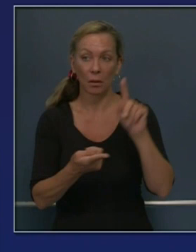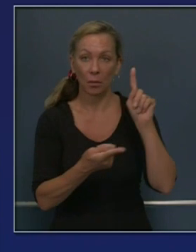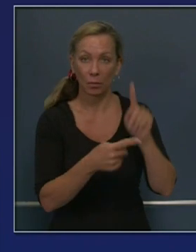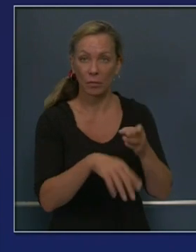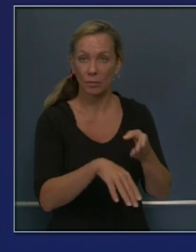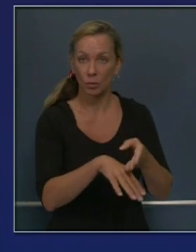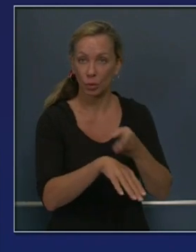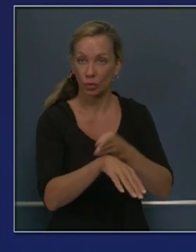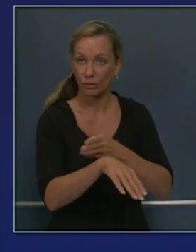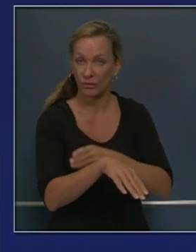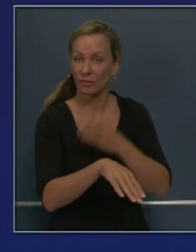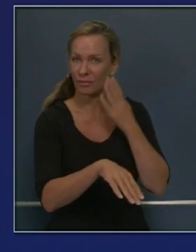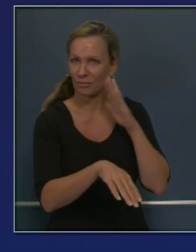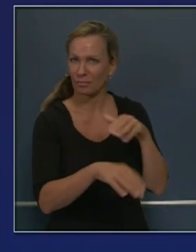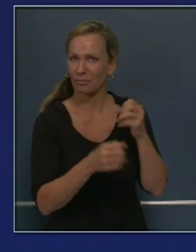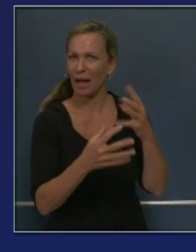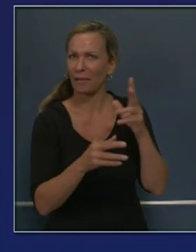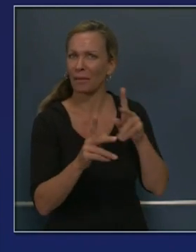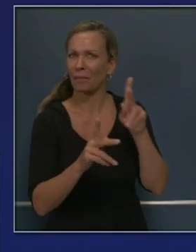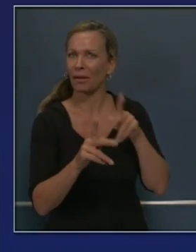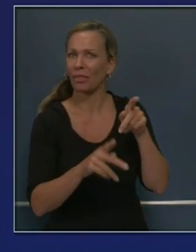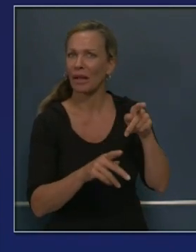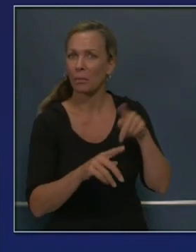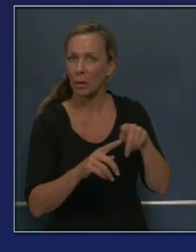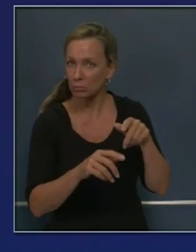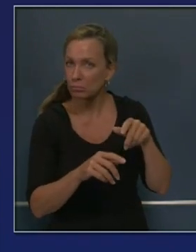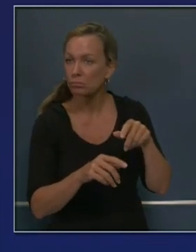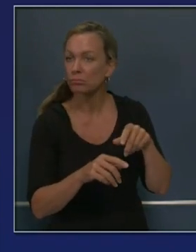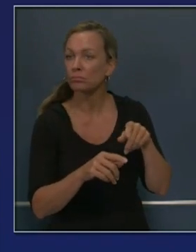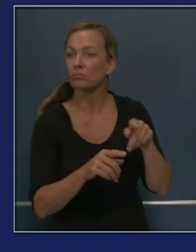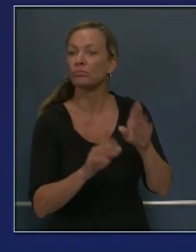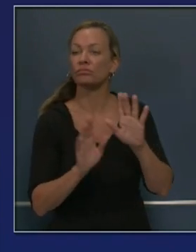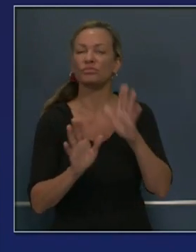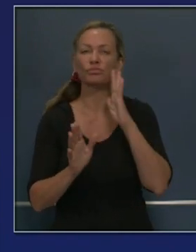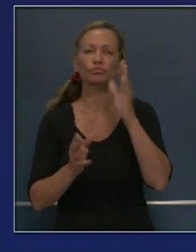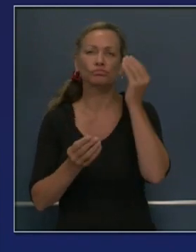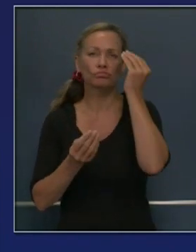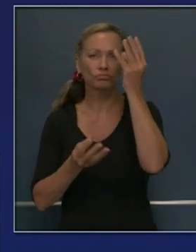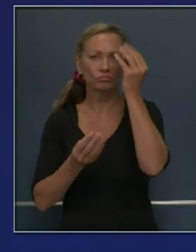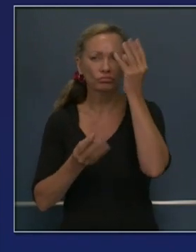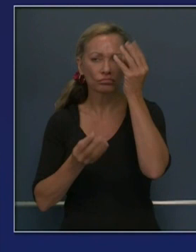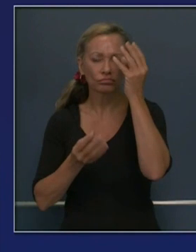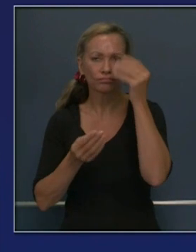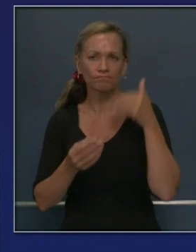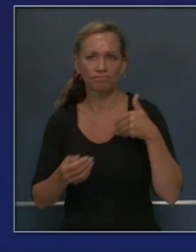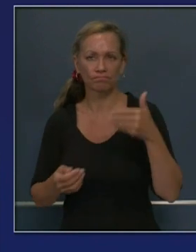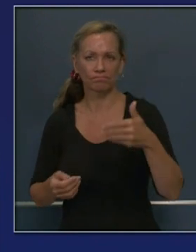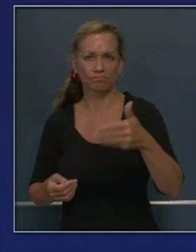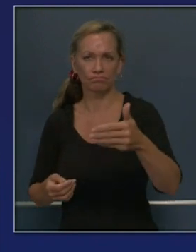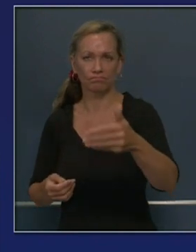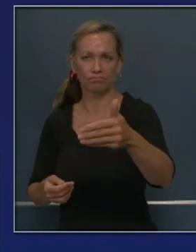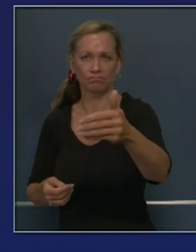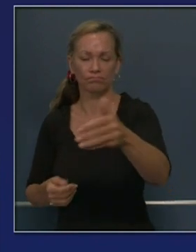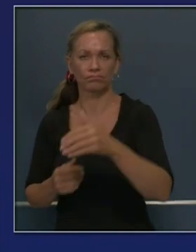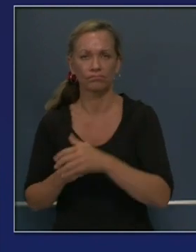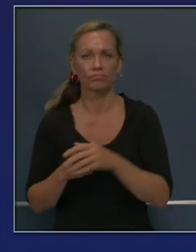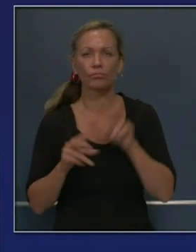OF THE LARGER COUNTIES. SAN DIEGO AND I'M ENCOURAGED BY RAIN AND SAN FRANCISCO. THEY HAVE MADE PROGRESS.